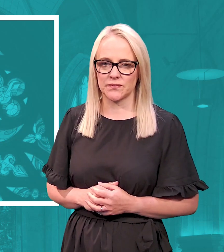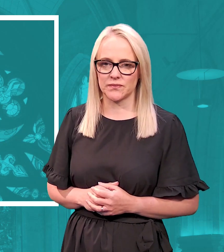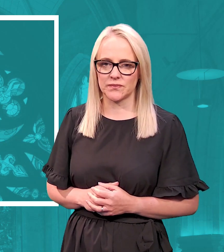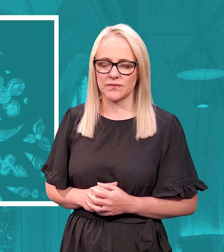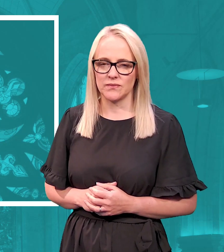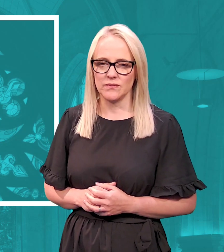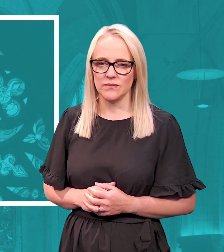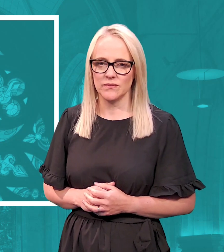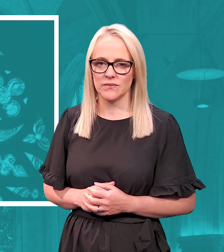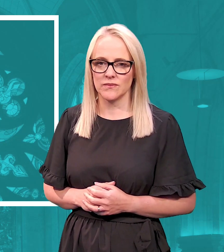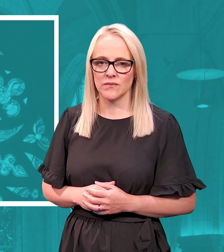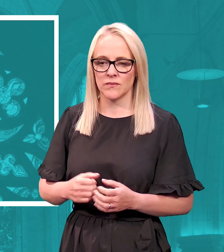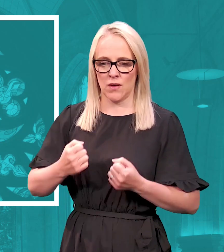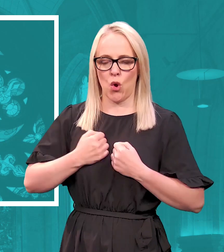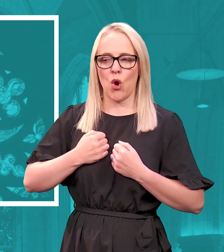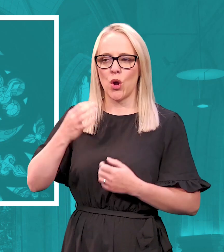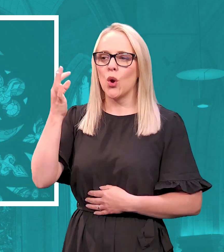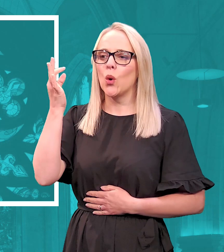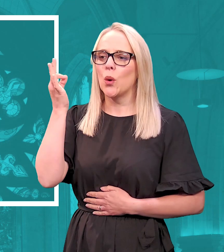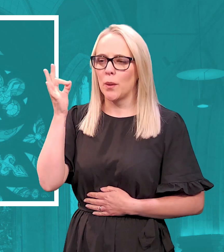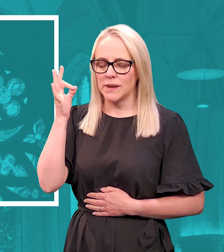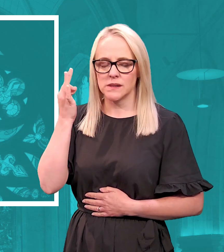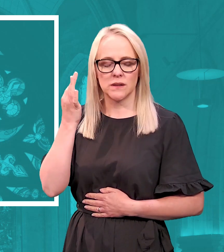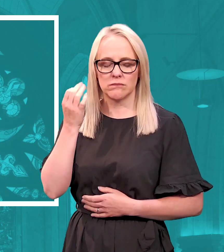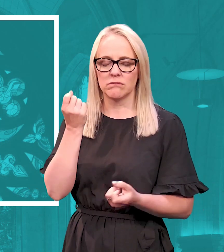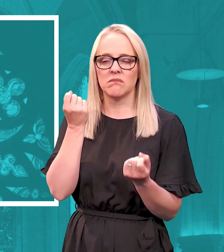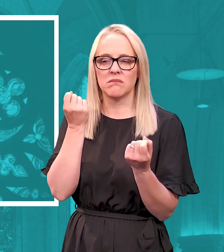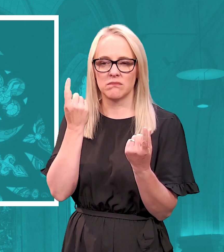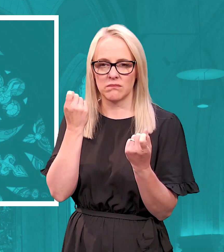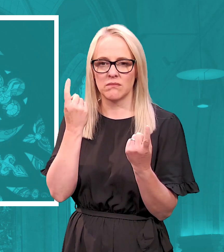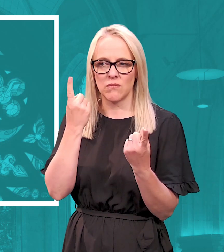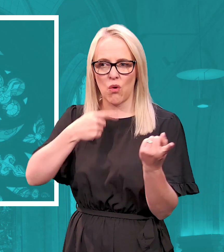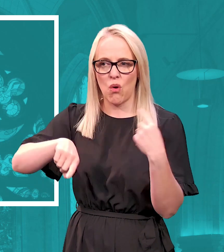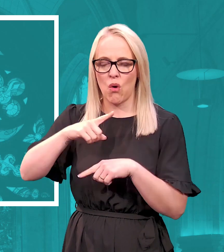We as a committee are fully aware that everyone is exhausted.